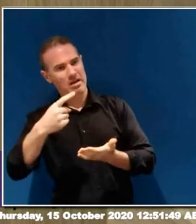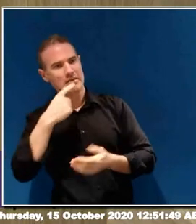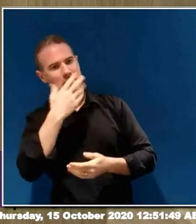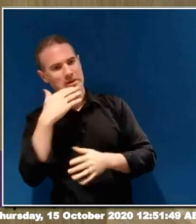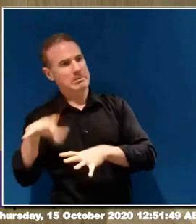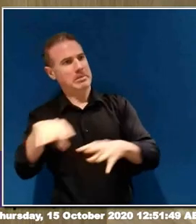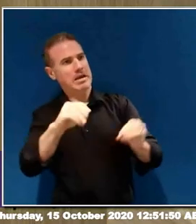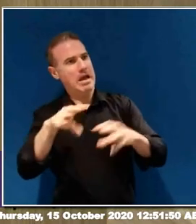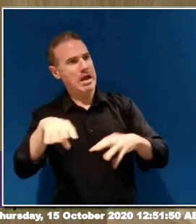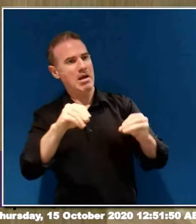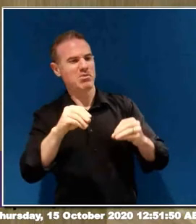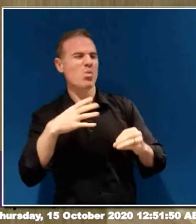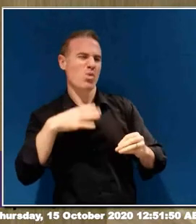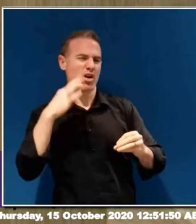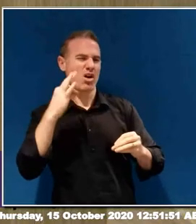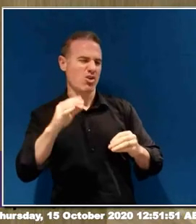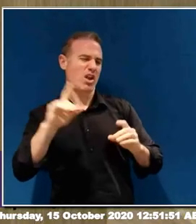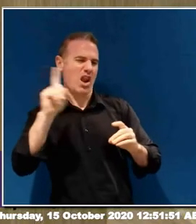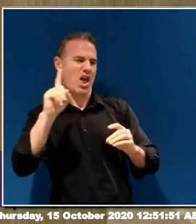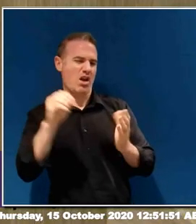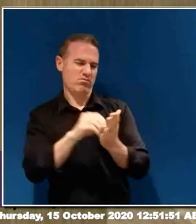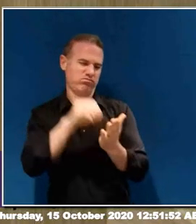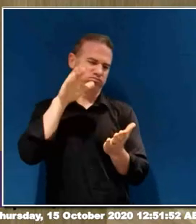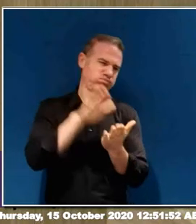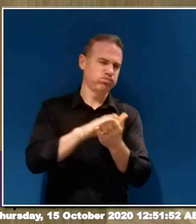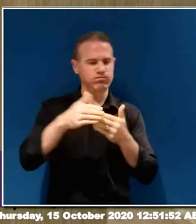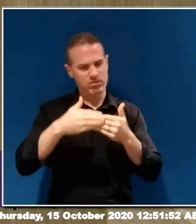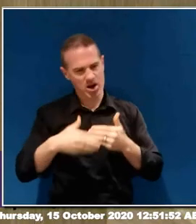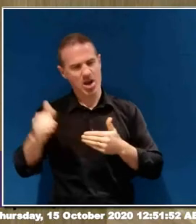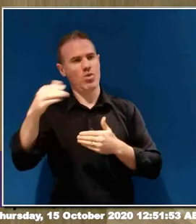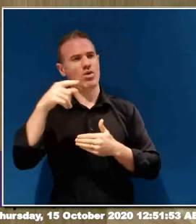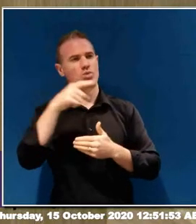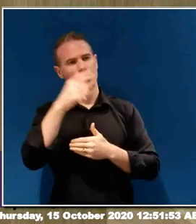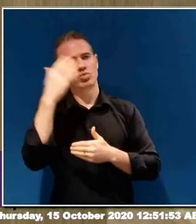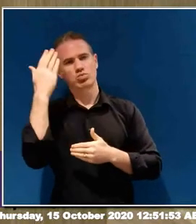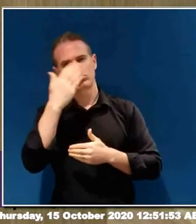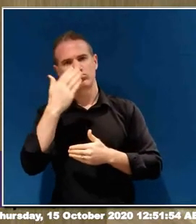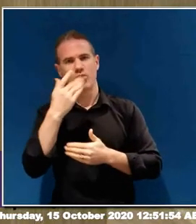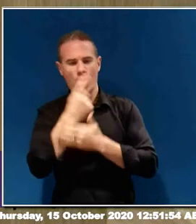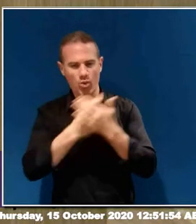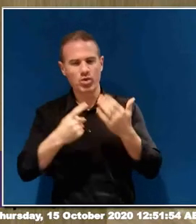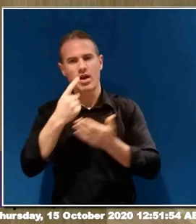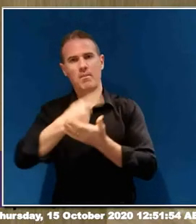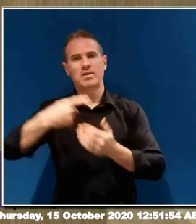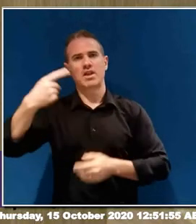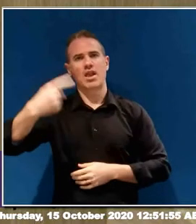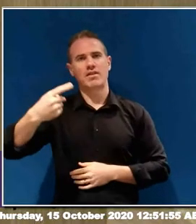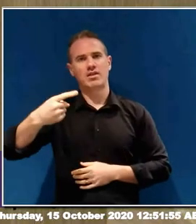Now, the policy's new, 2020.